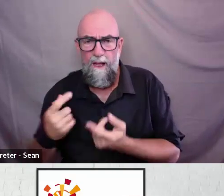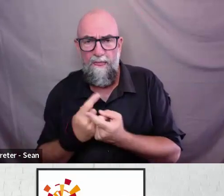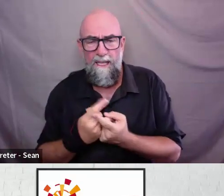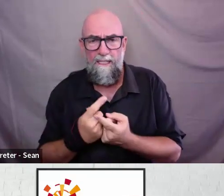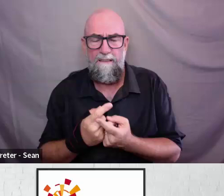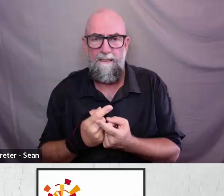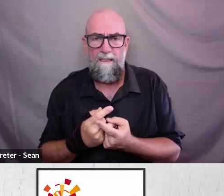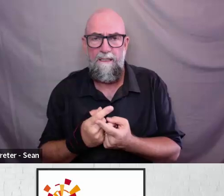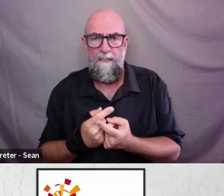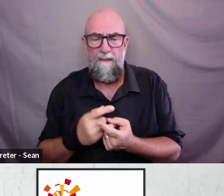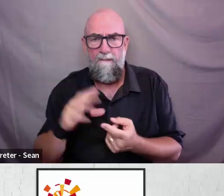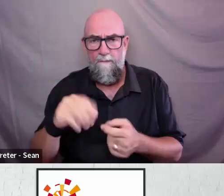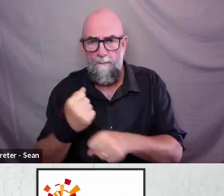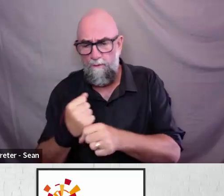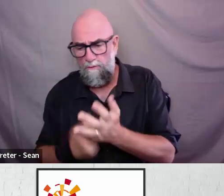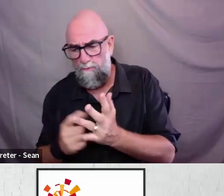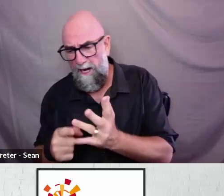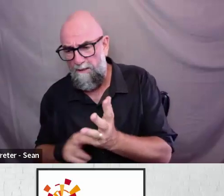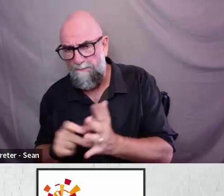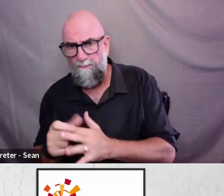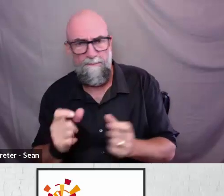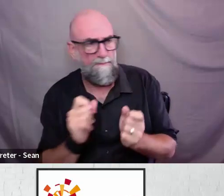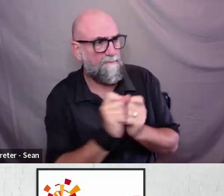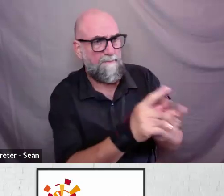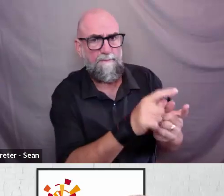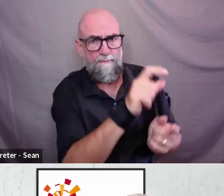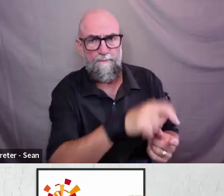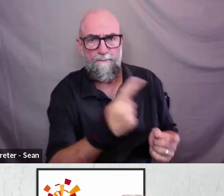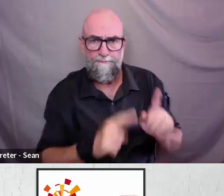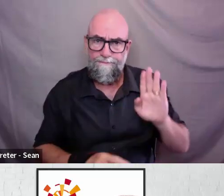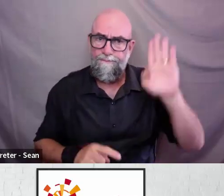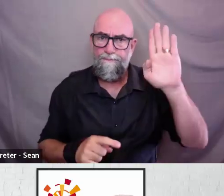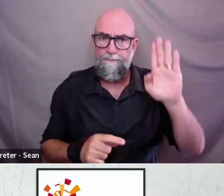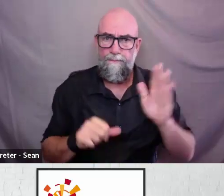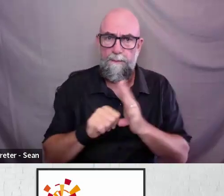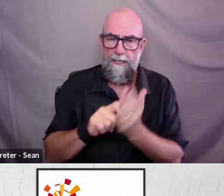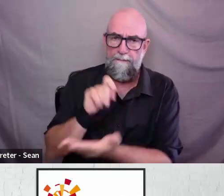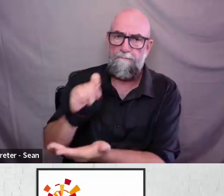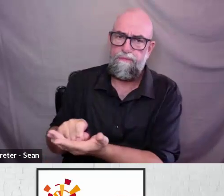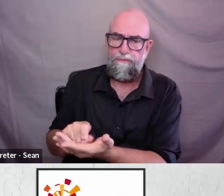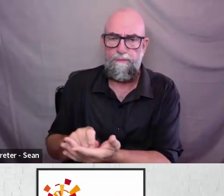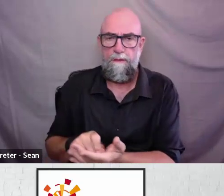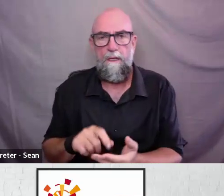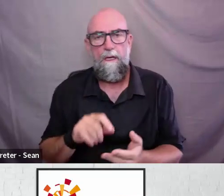your resource use. Modern monetary theory and circular economy, and I want to